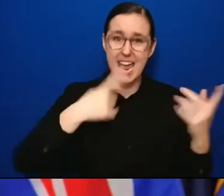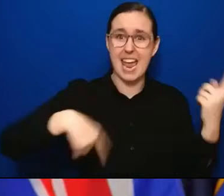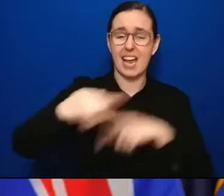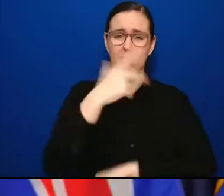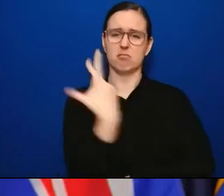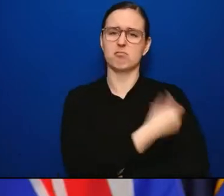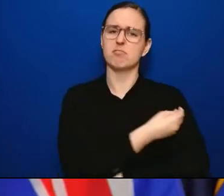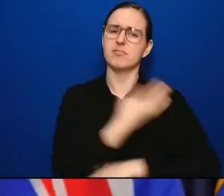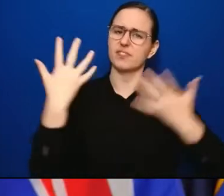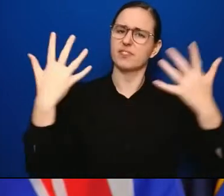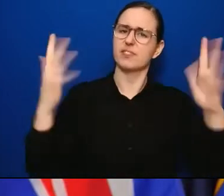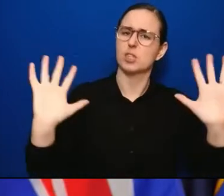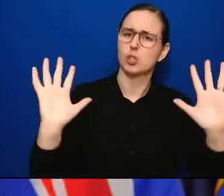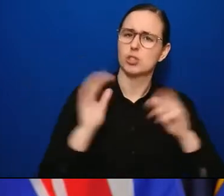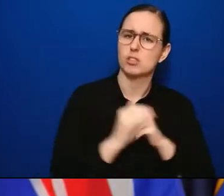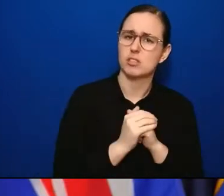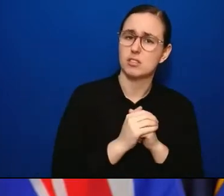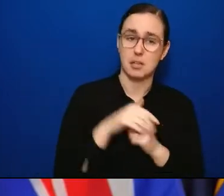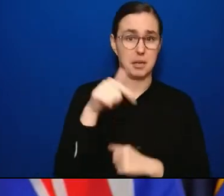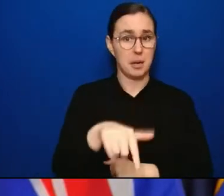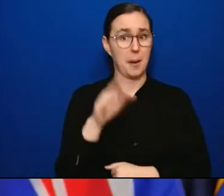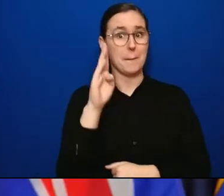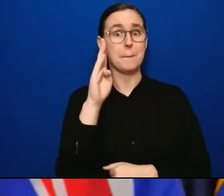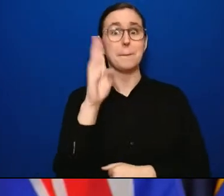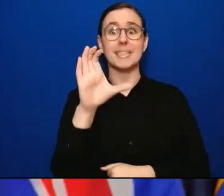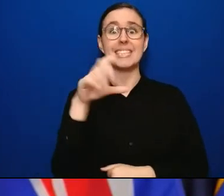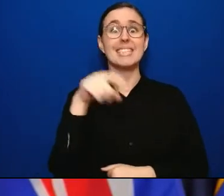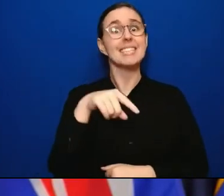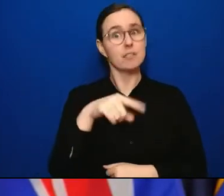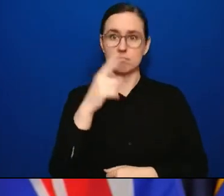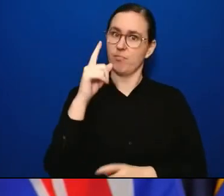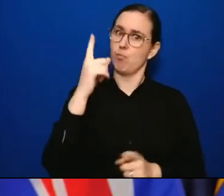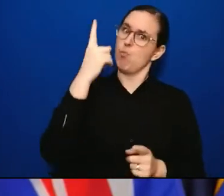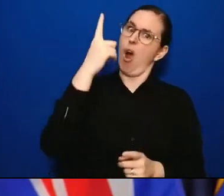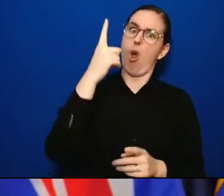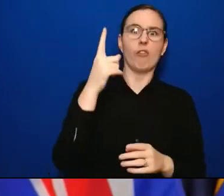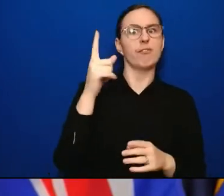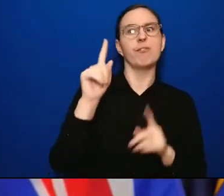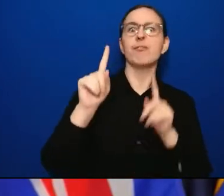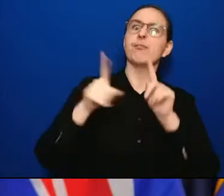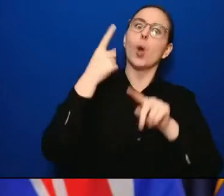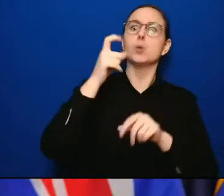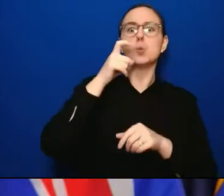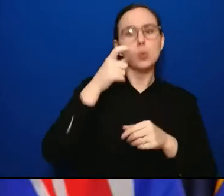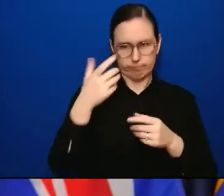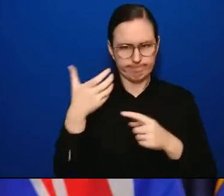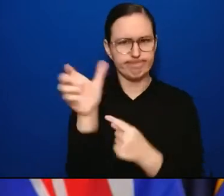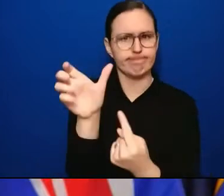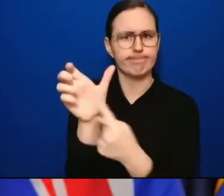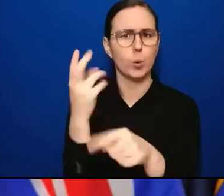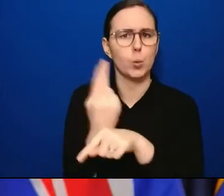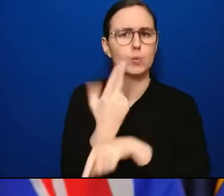differences at times between jurisdictions. British company was one of the first with the D. C vaccine card first to